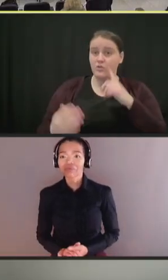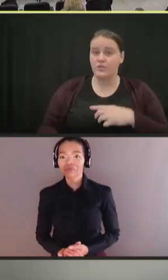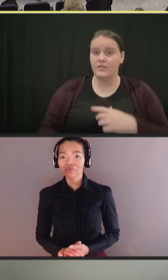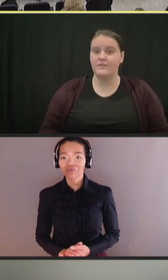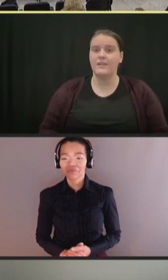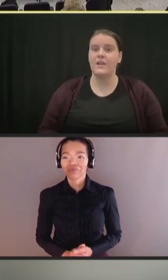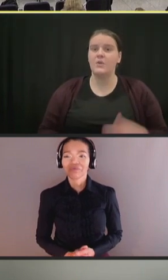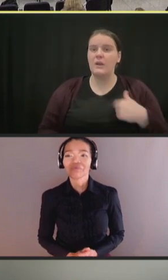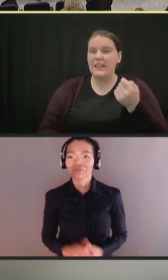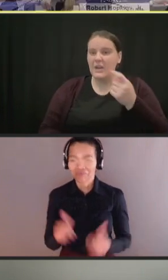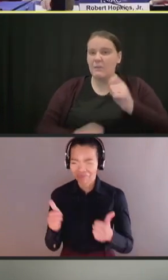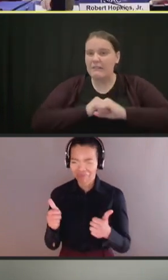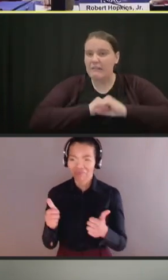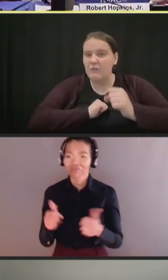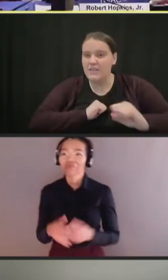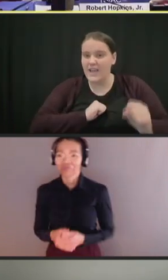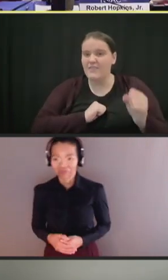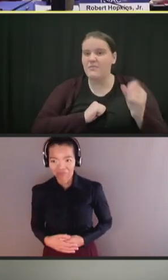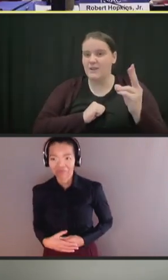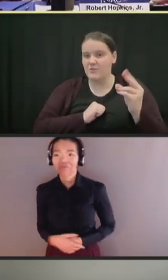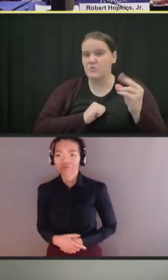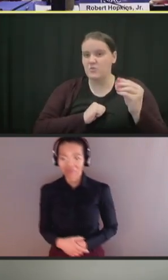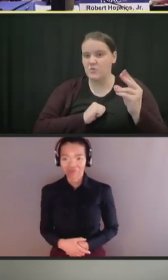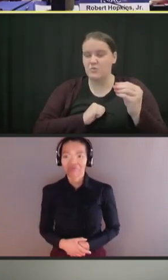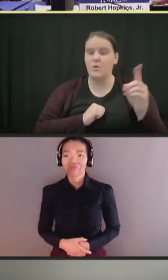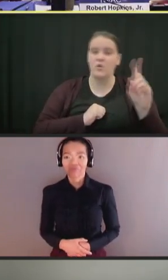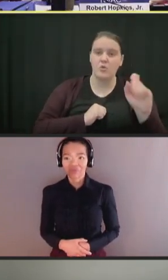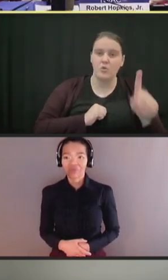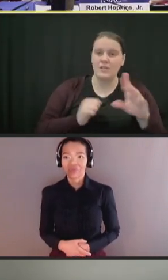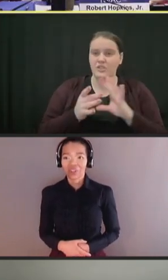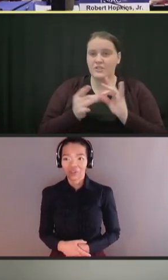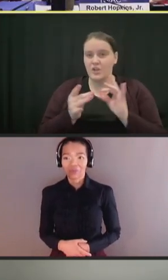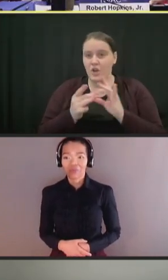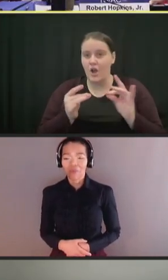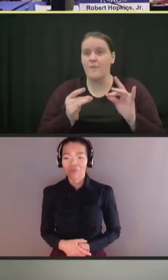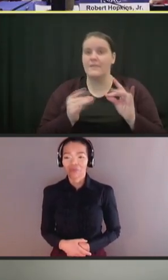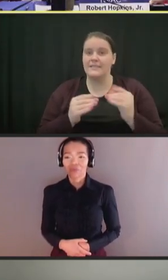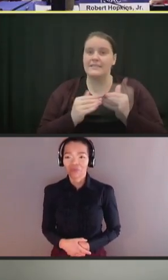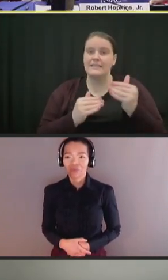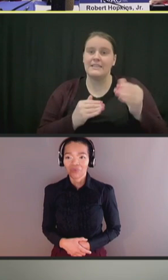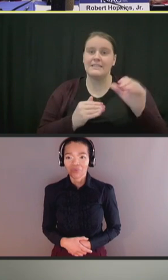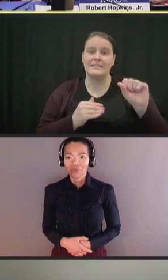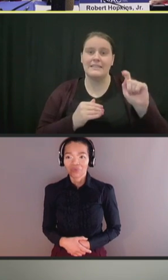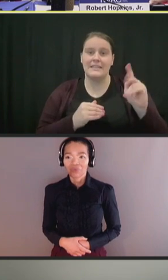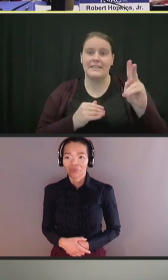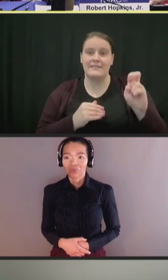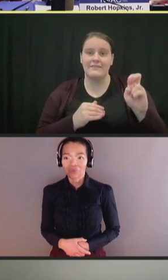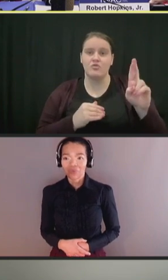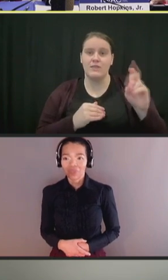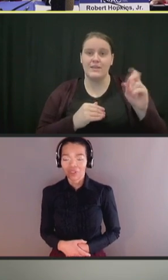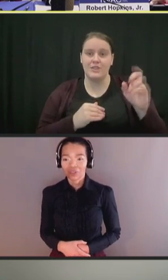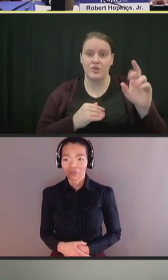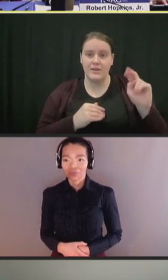but we've got two more questions or comments. Next is from Steve Rinderknecht who's online.